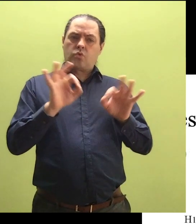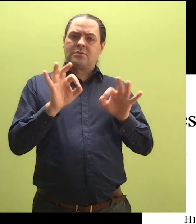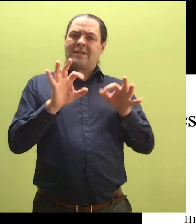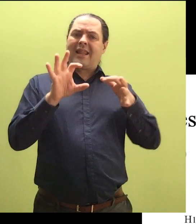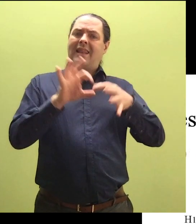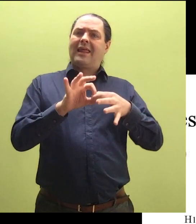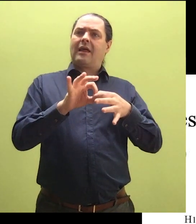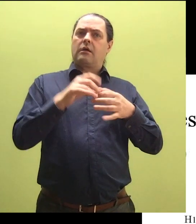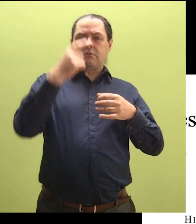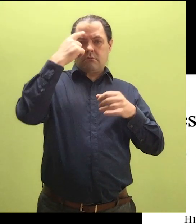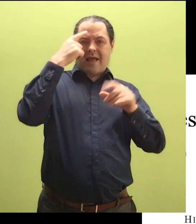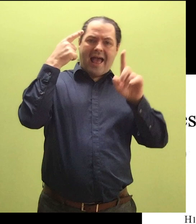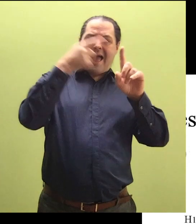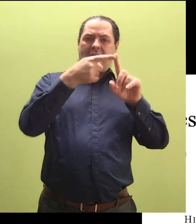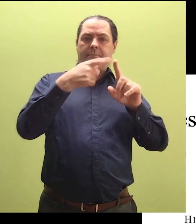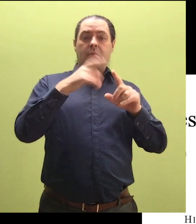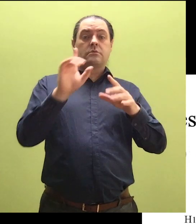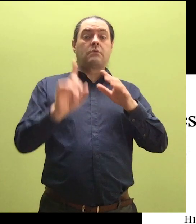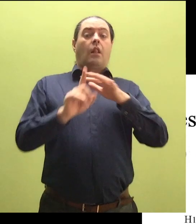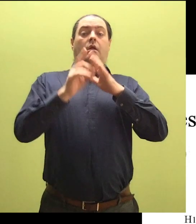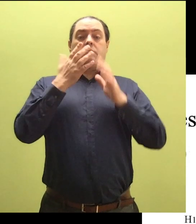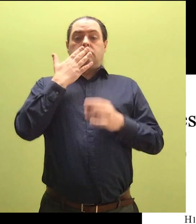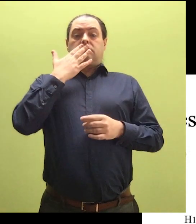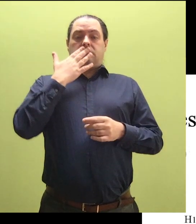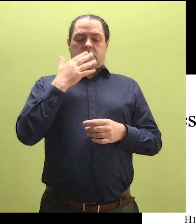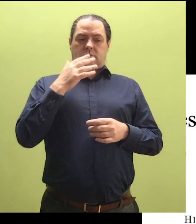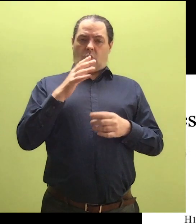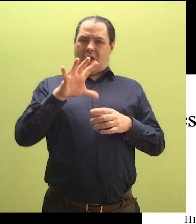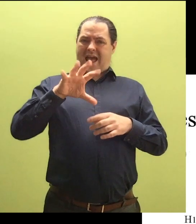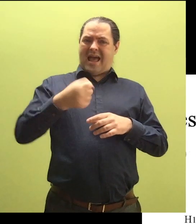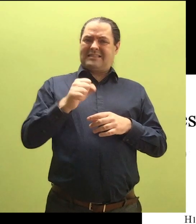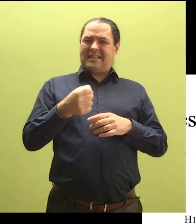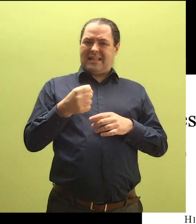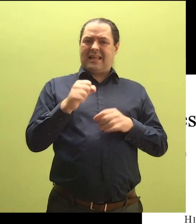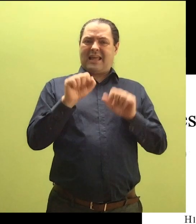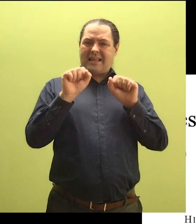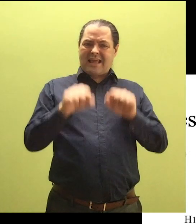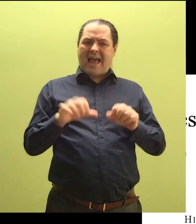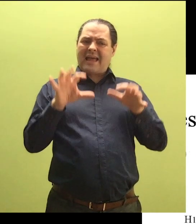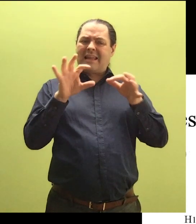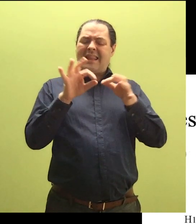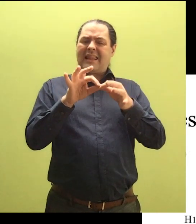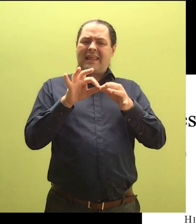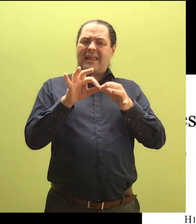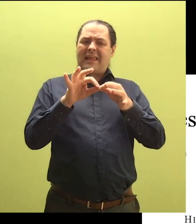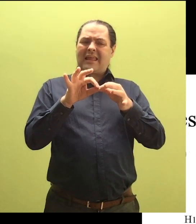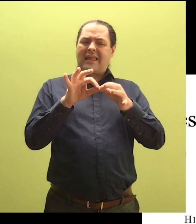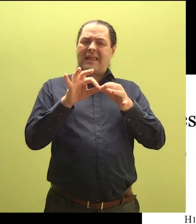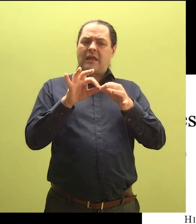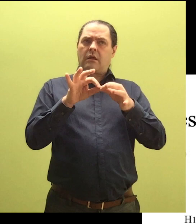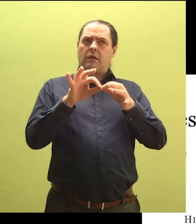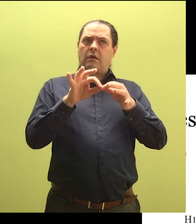accidental. Therefore, we suggest that the handling classifier handshape may have to do with volition, instead of